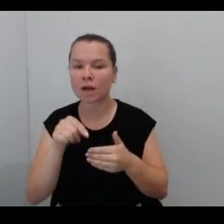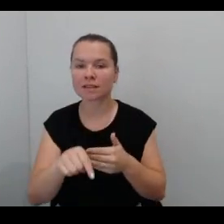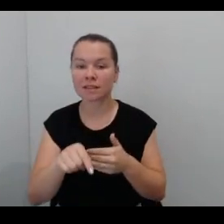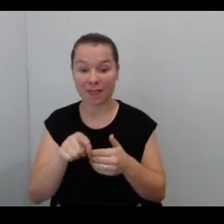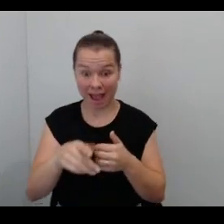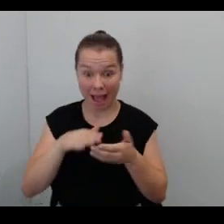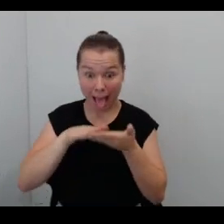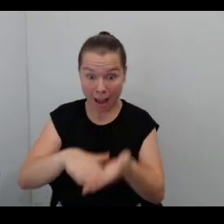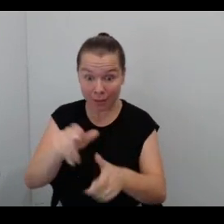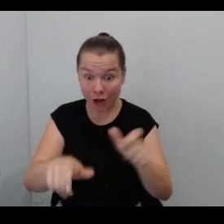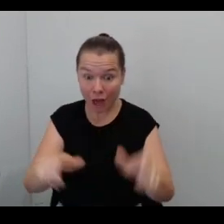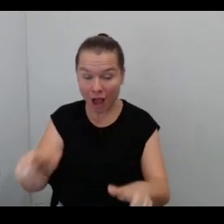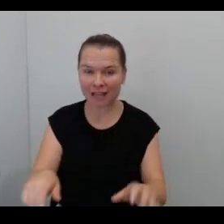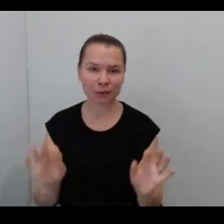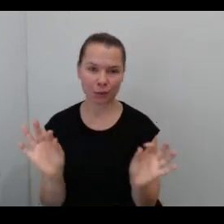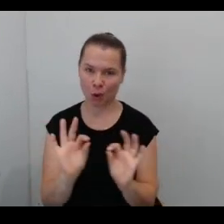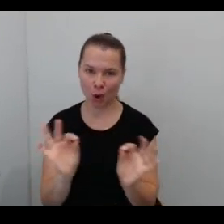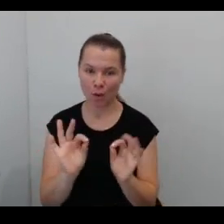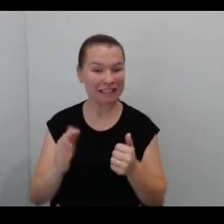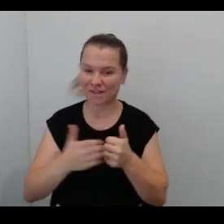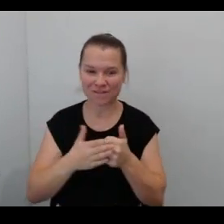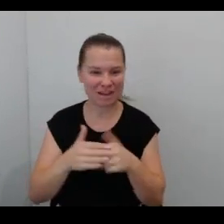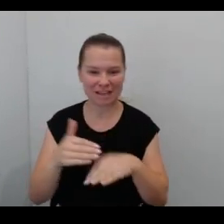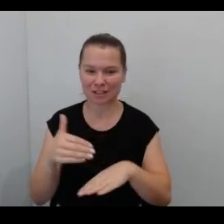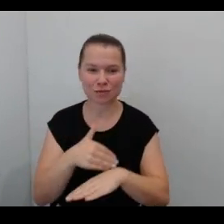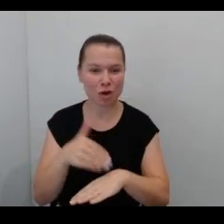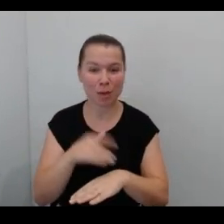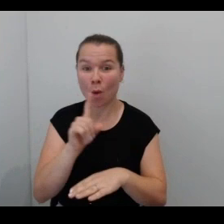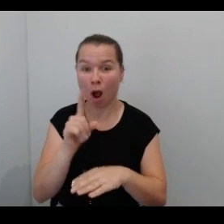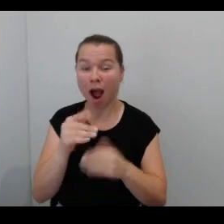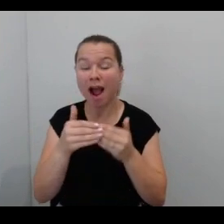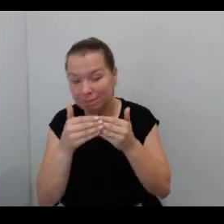No, because there's going to be long-term financial hardship, depending on the client's